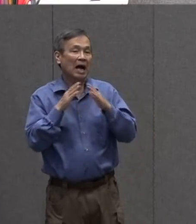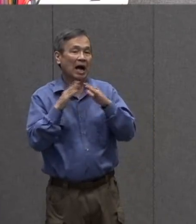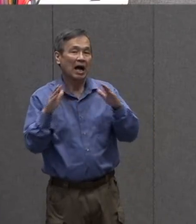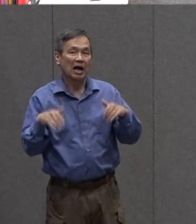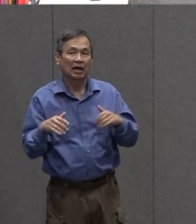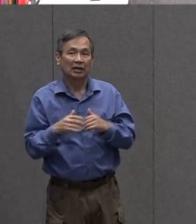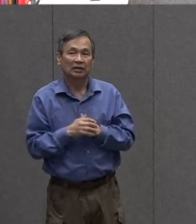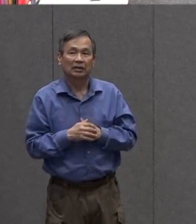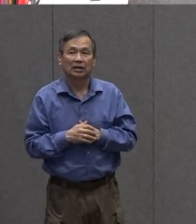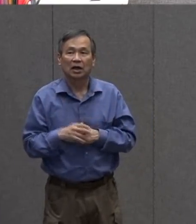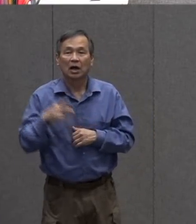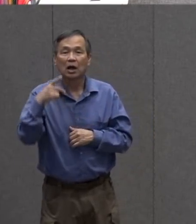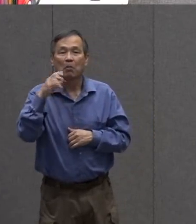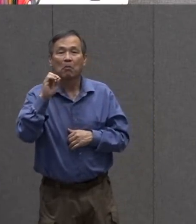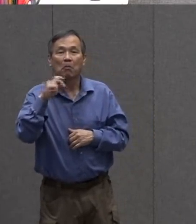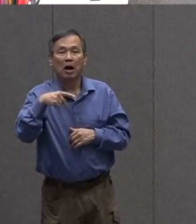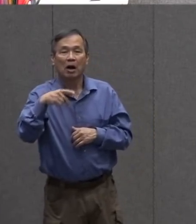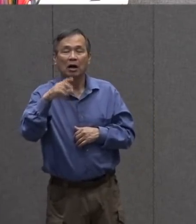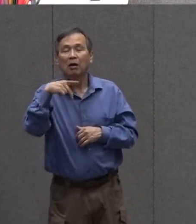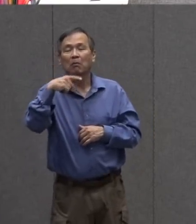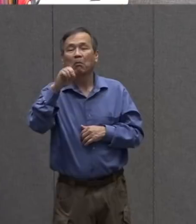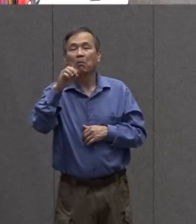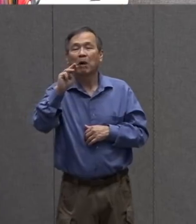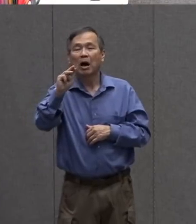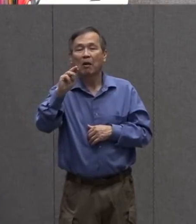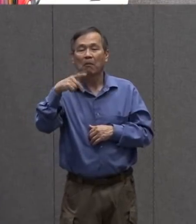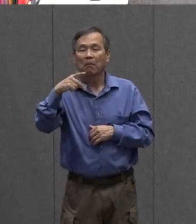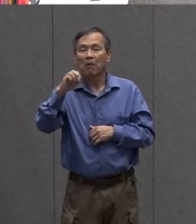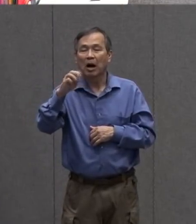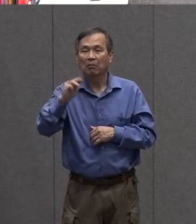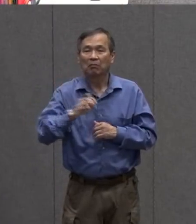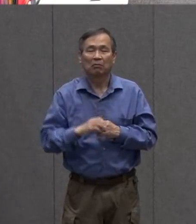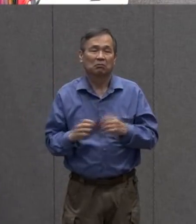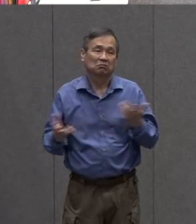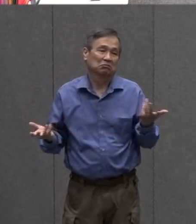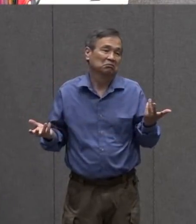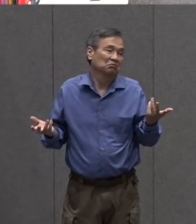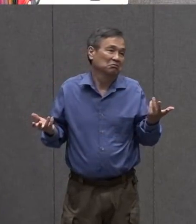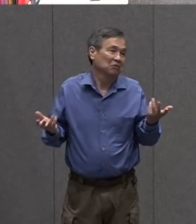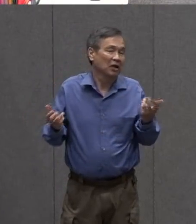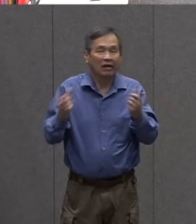so that I could have a way to keep score with my friends. You could use absolutely anything.